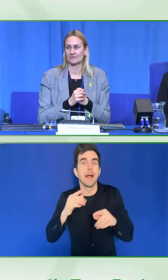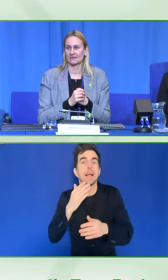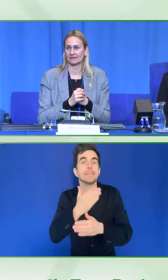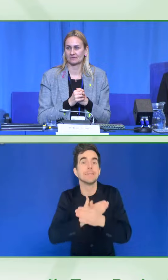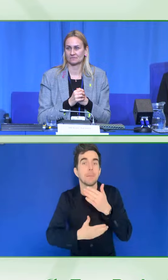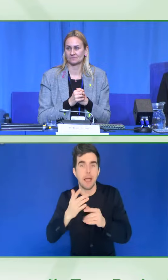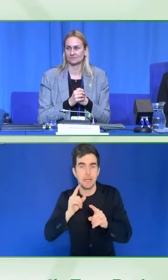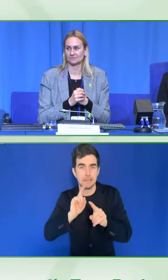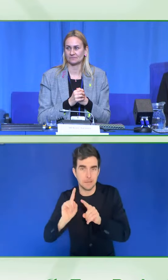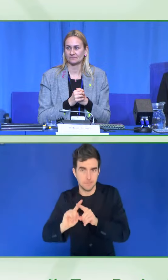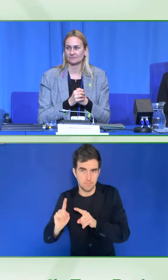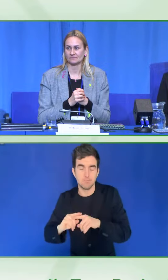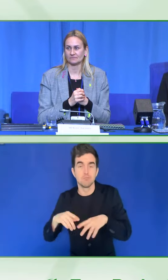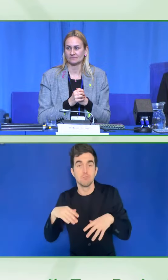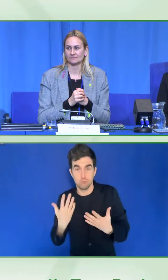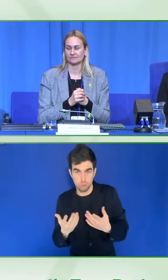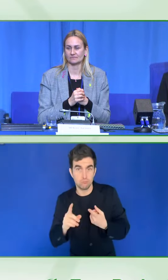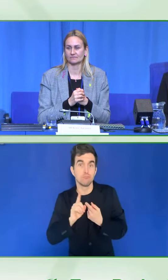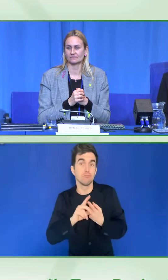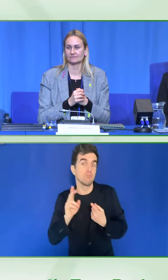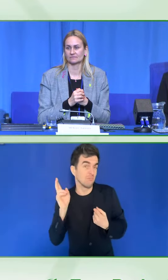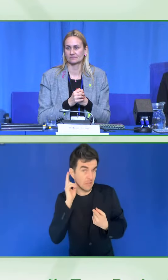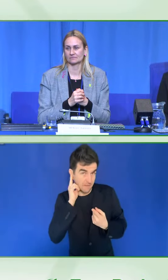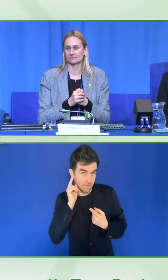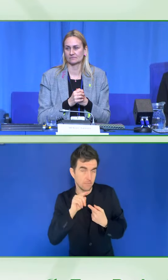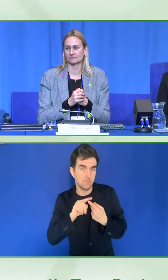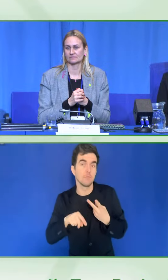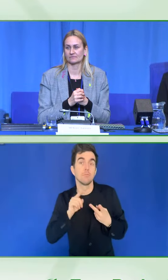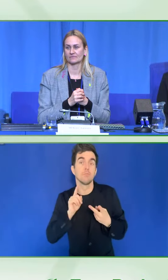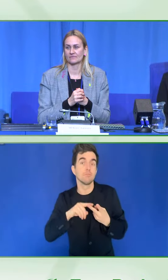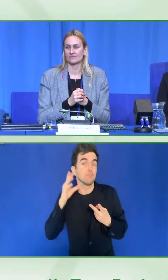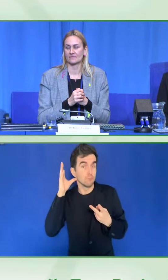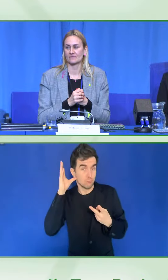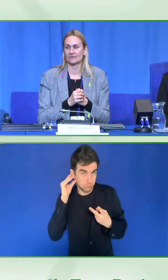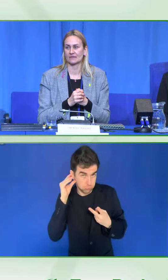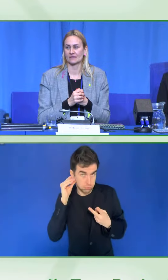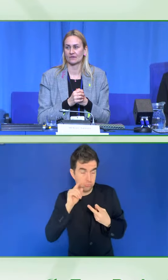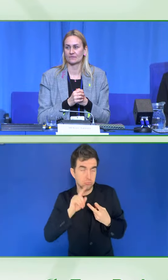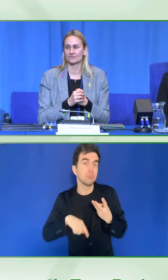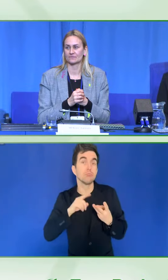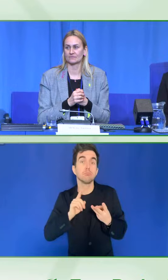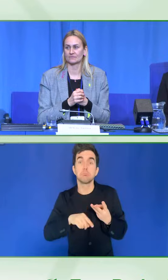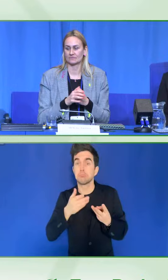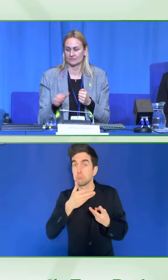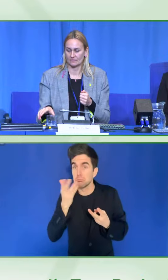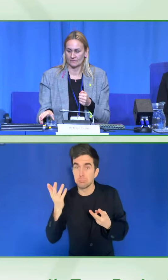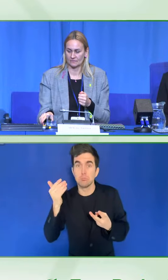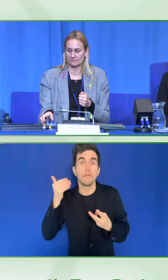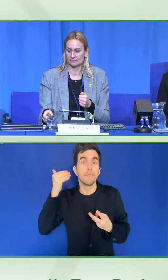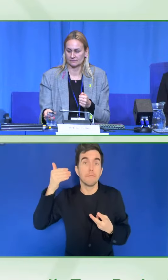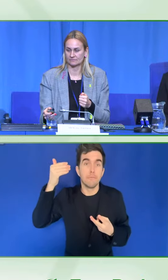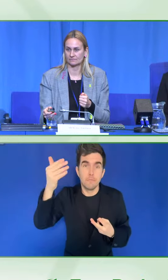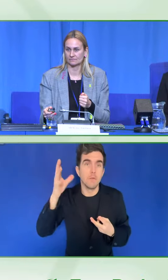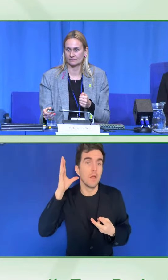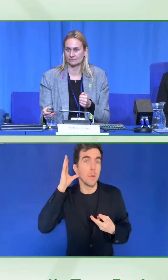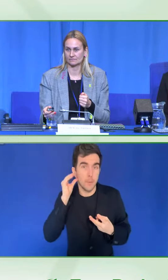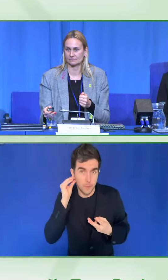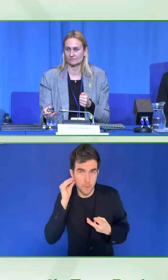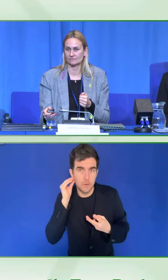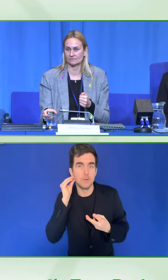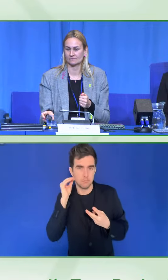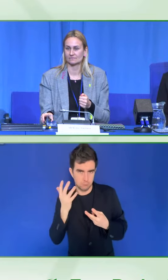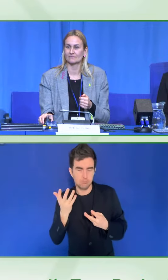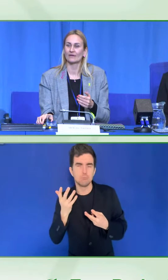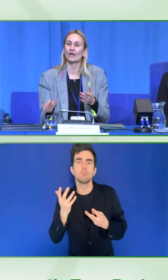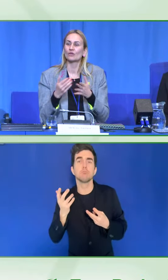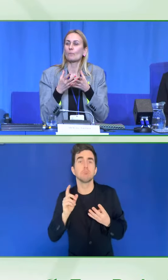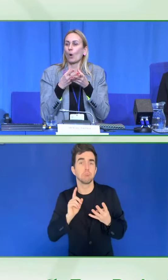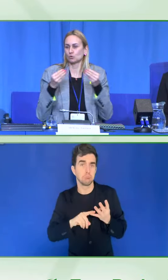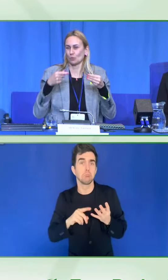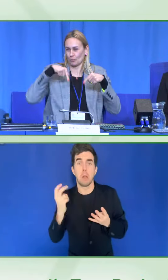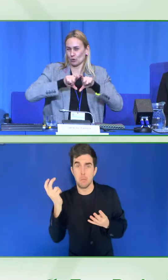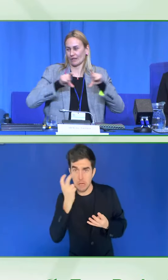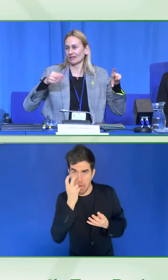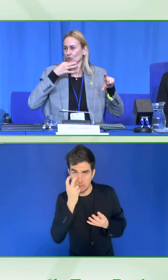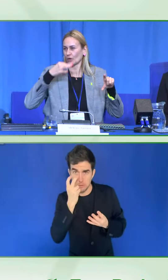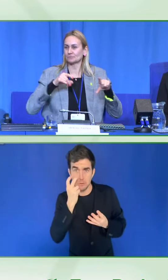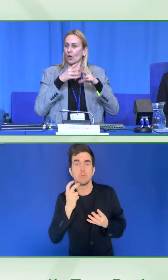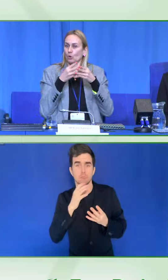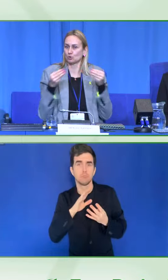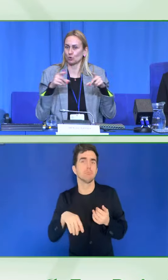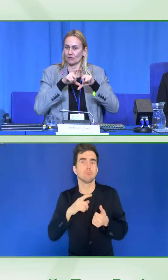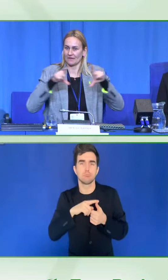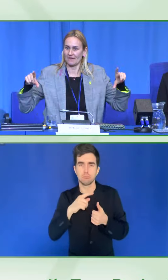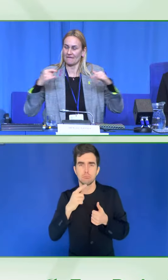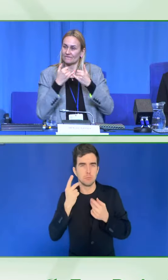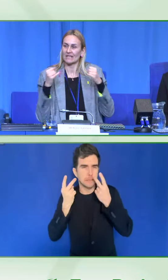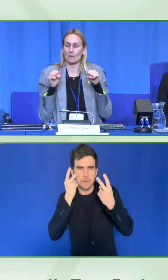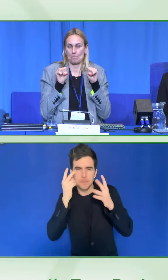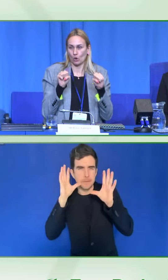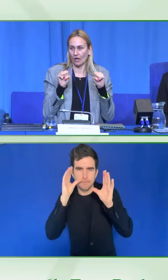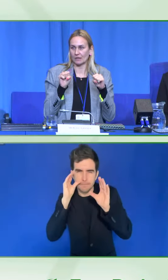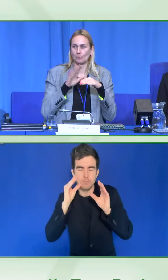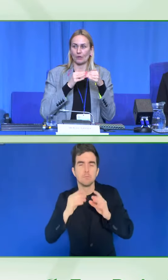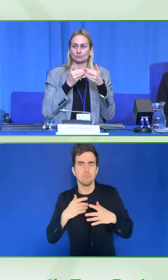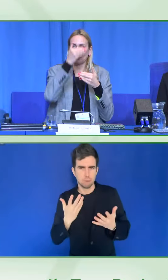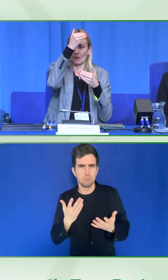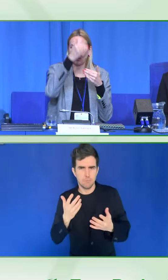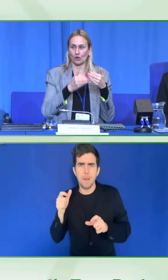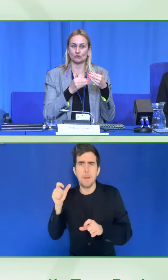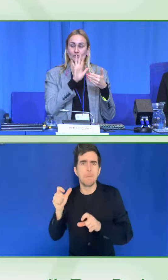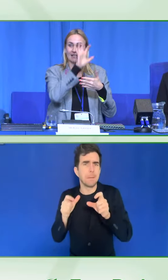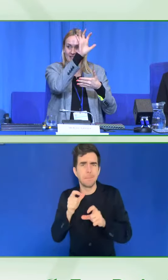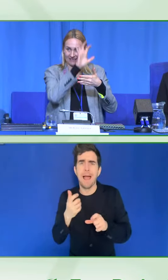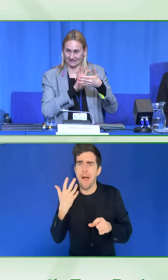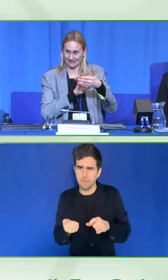A member of the Austrian parliament, is a member of the Austrian deaf Association and